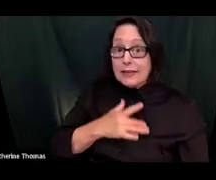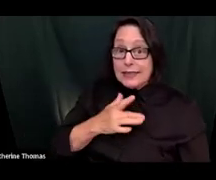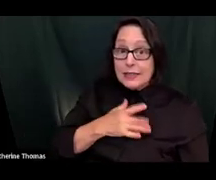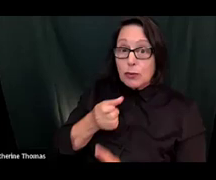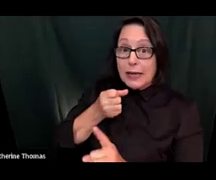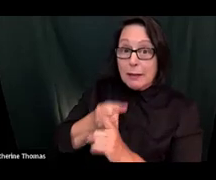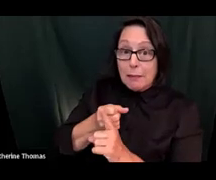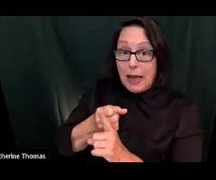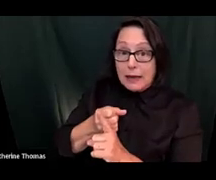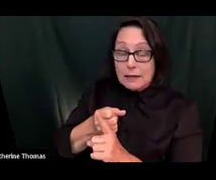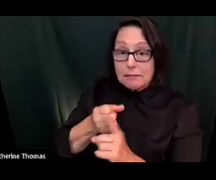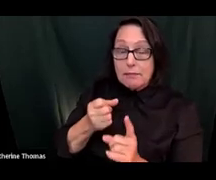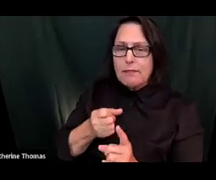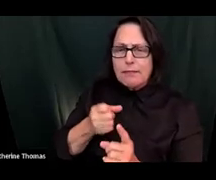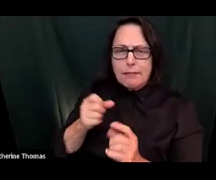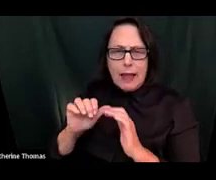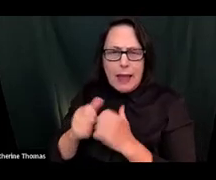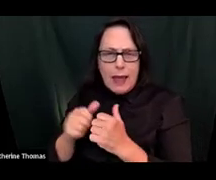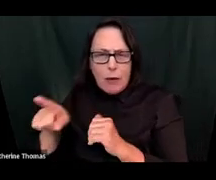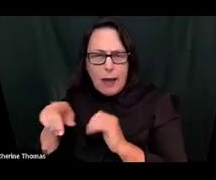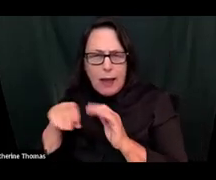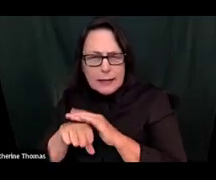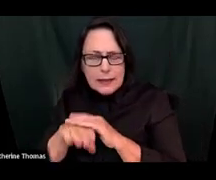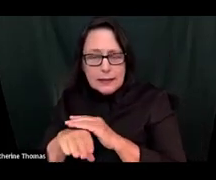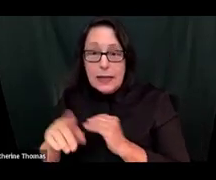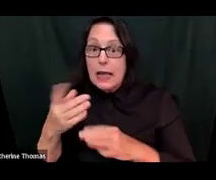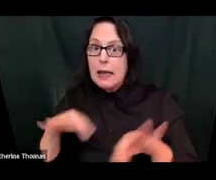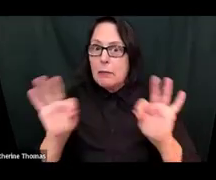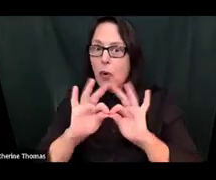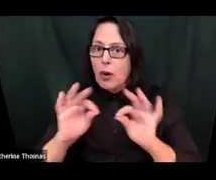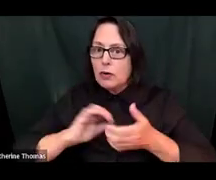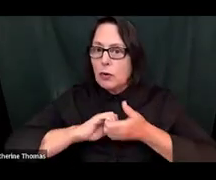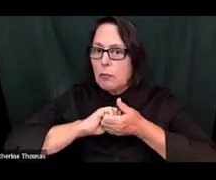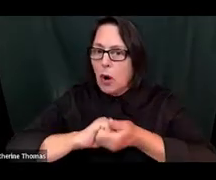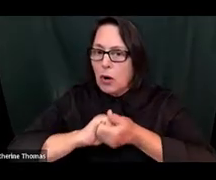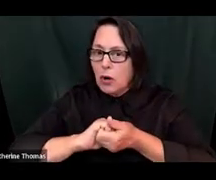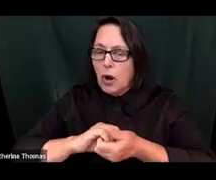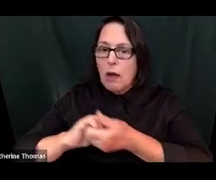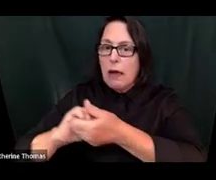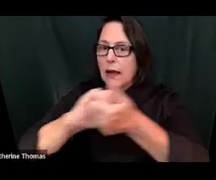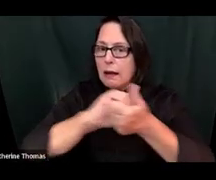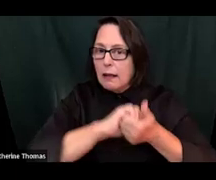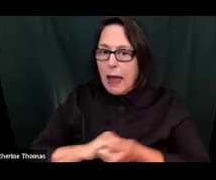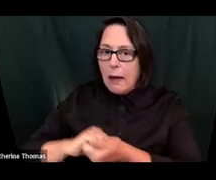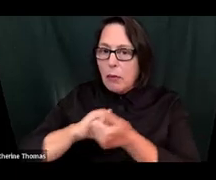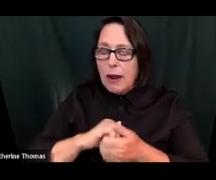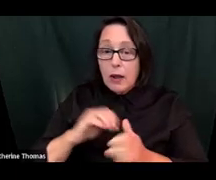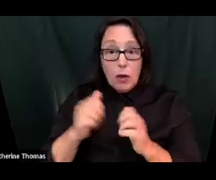impacted. It's really important that we are partnering and collaborating with everybody